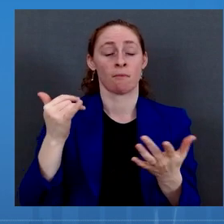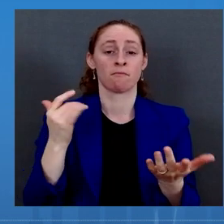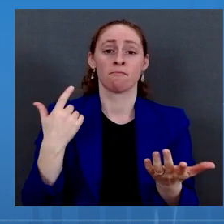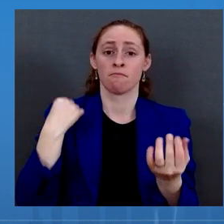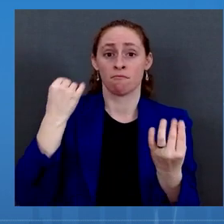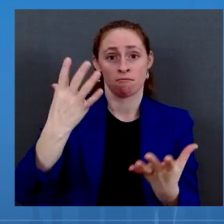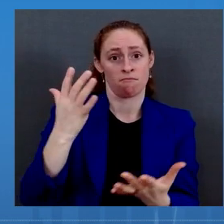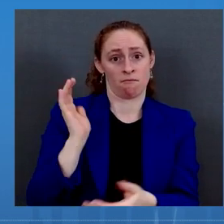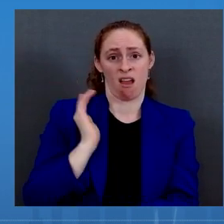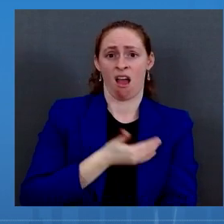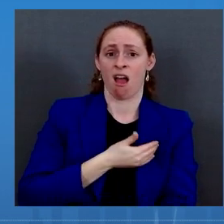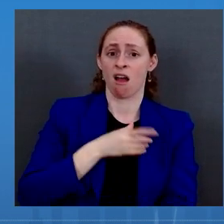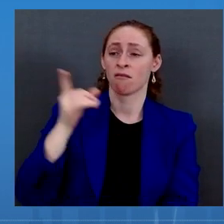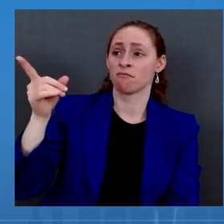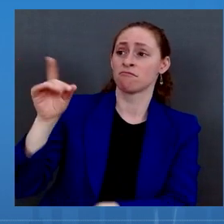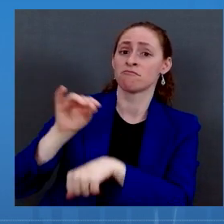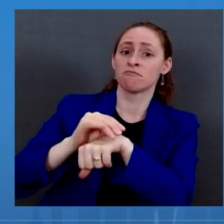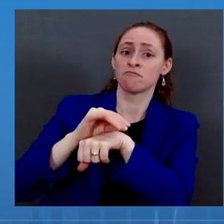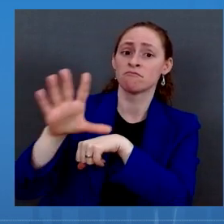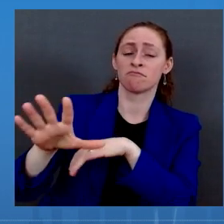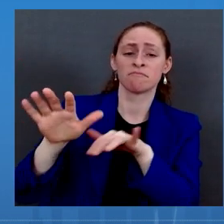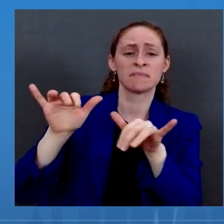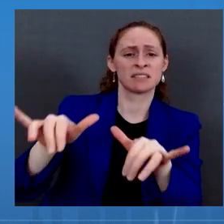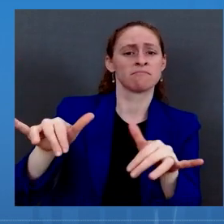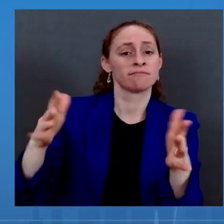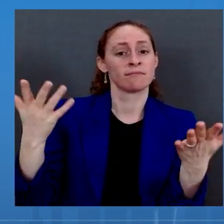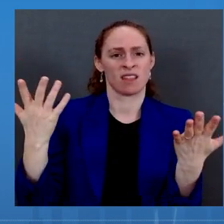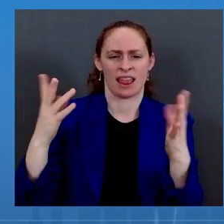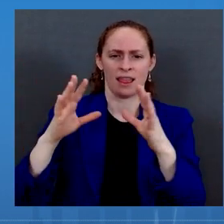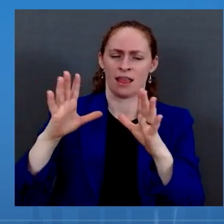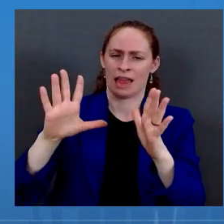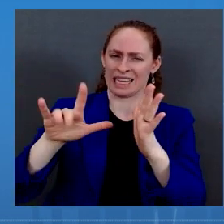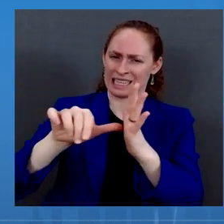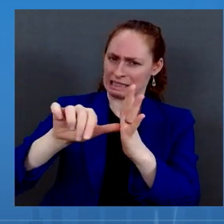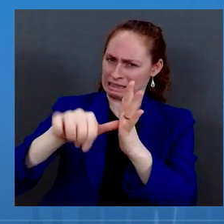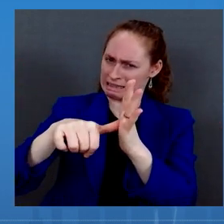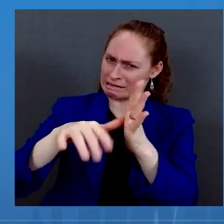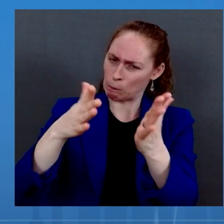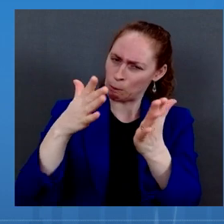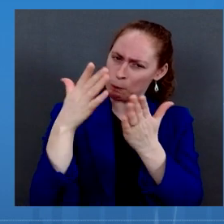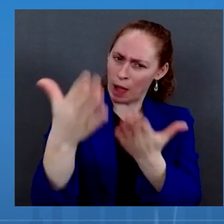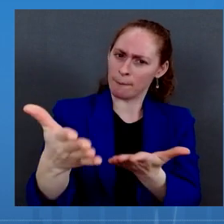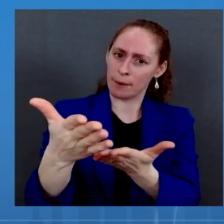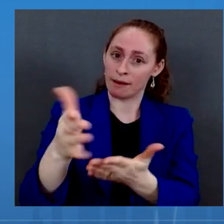that people who are eligible for a booster go get a booster. That is everyone above the ages of 16.